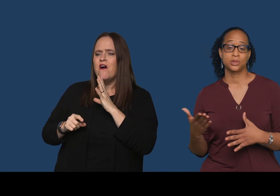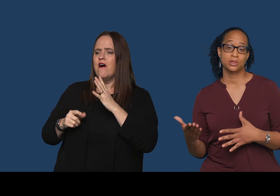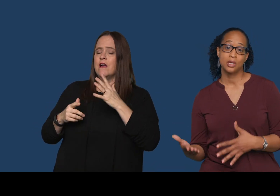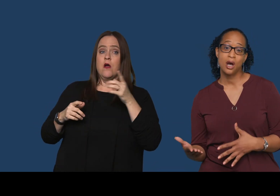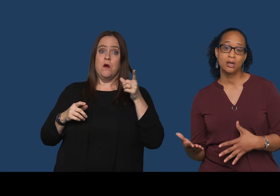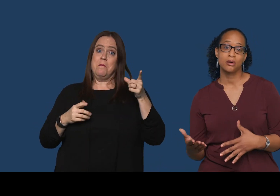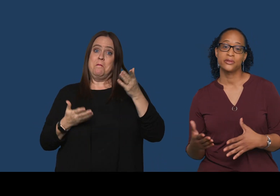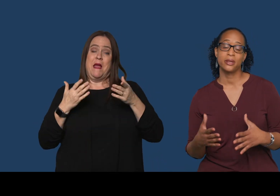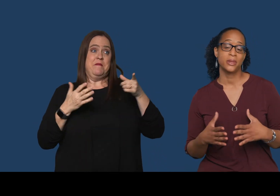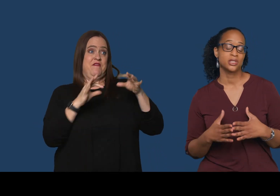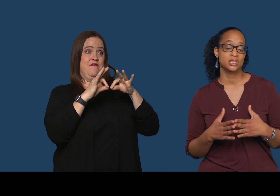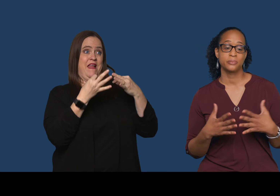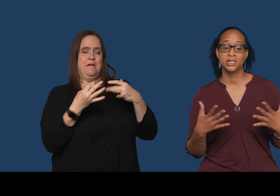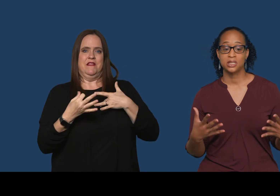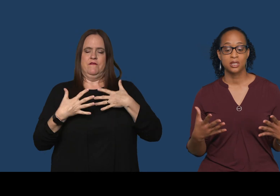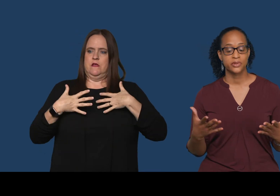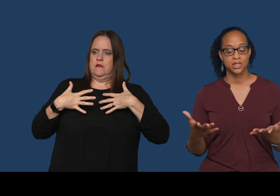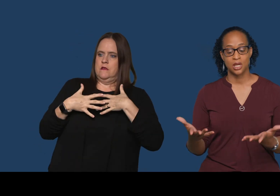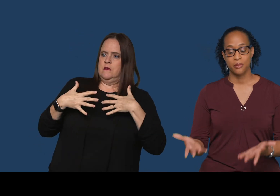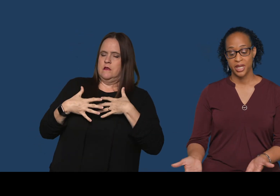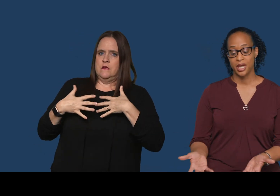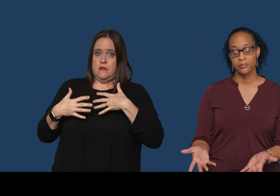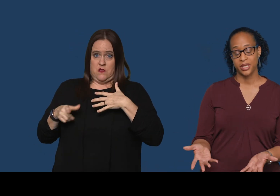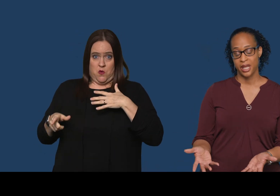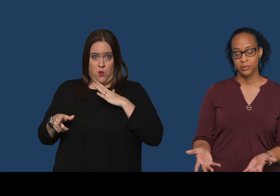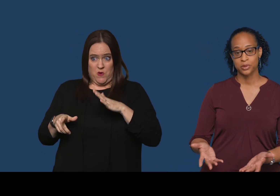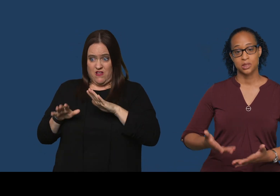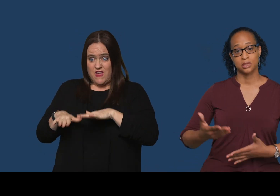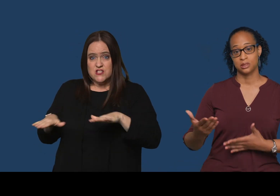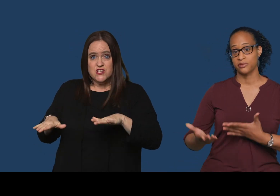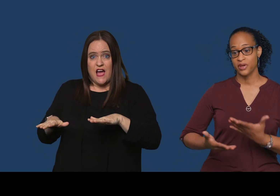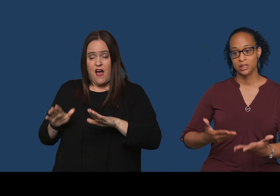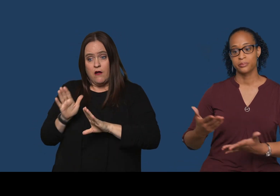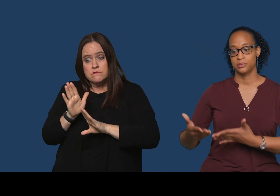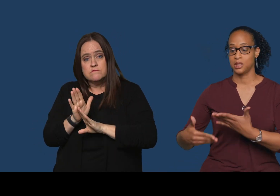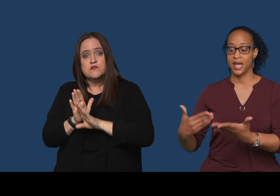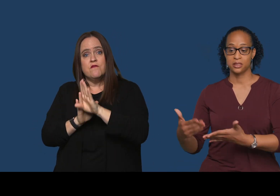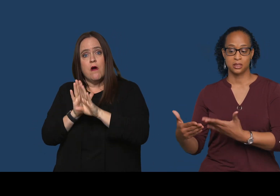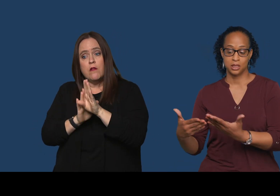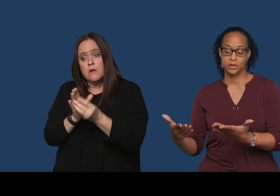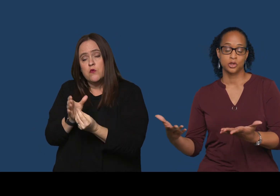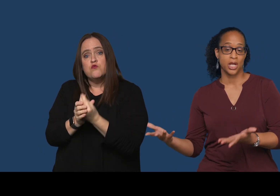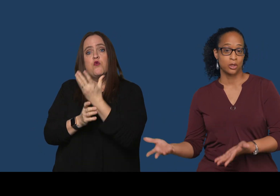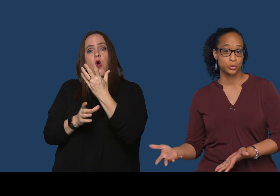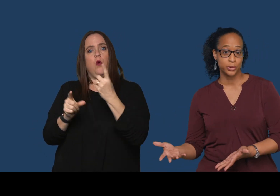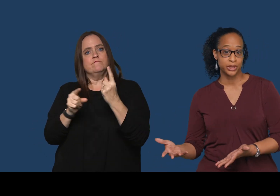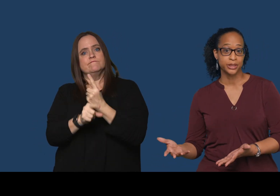to talk or they may just be scared that child may not be able to develop as another child would.